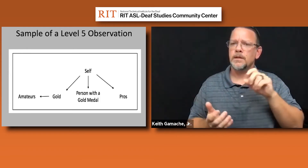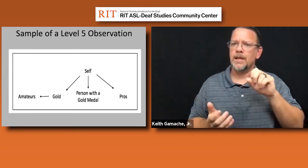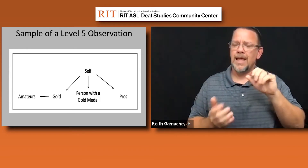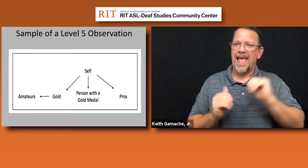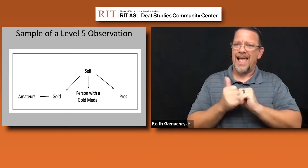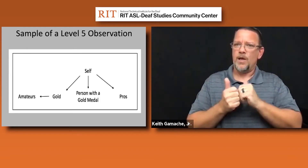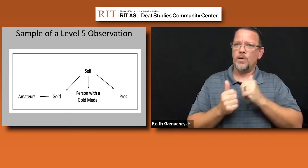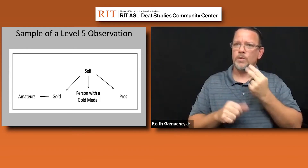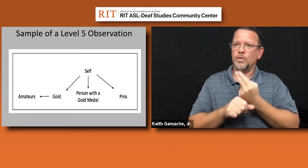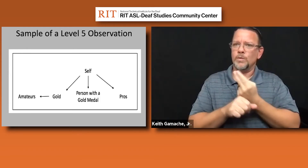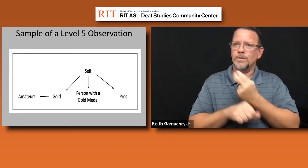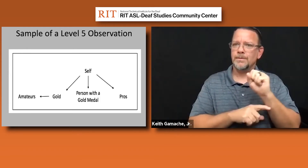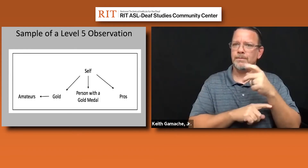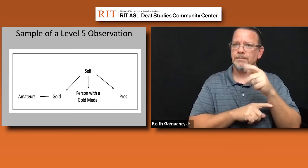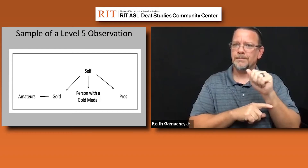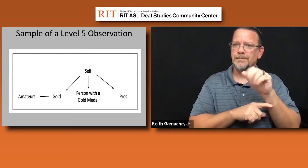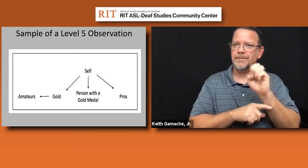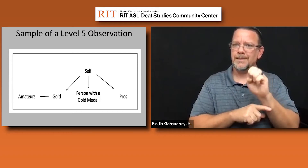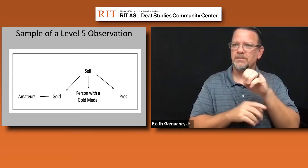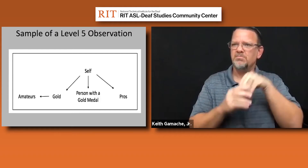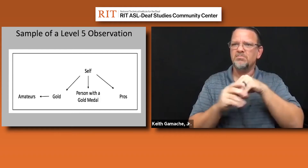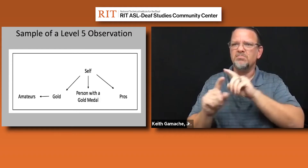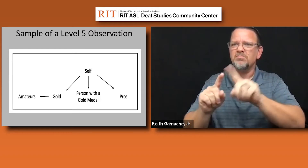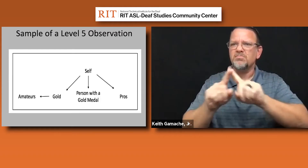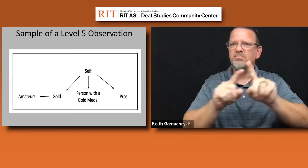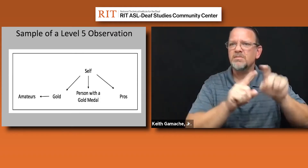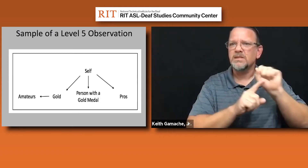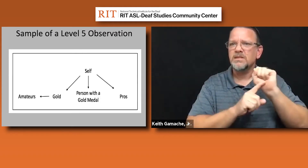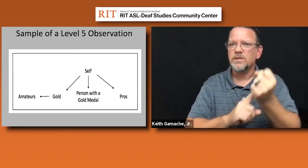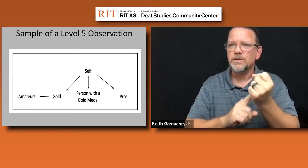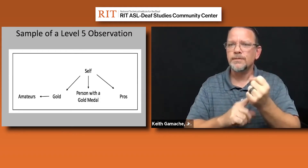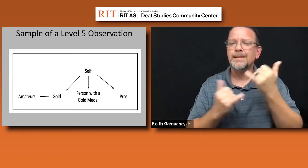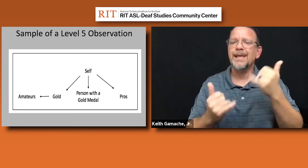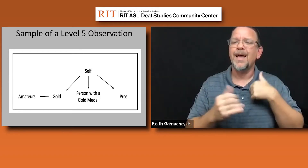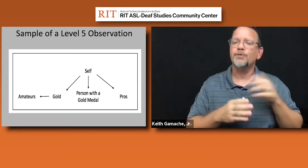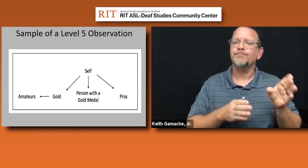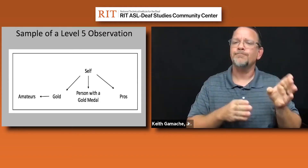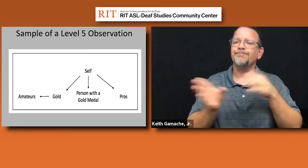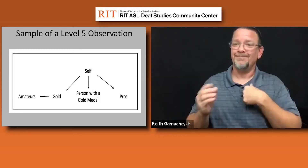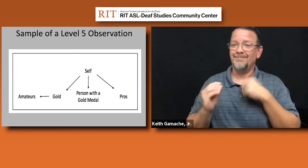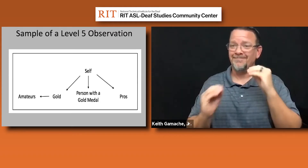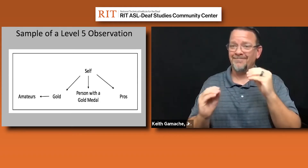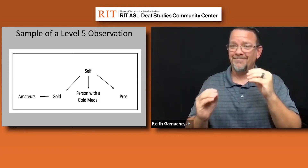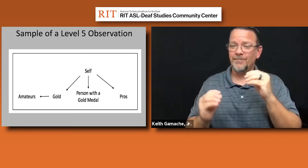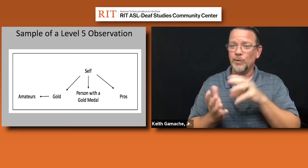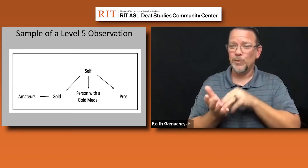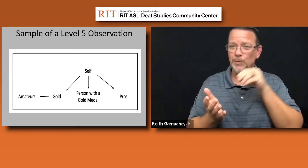in that 30-second clip, so we think about how much conversation is being had over the use of space,